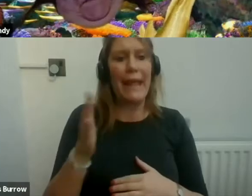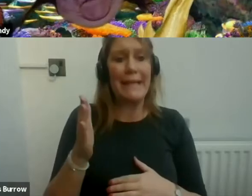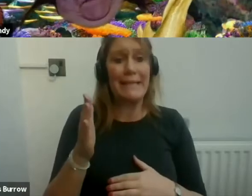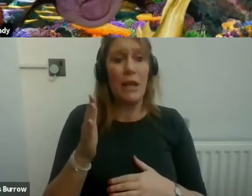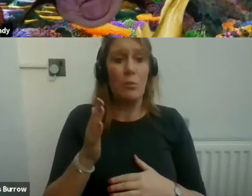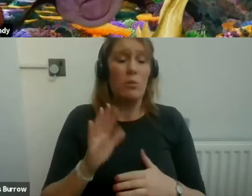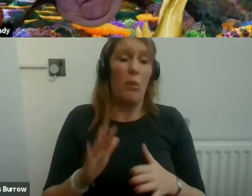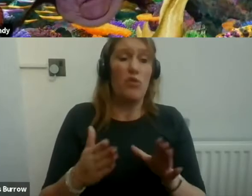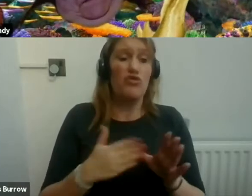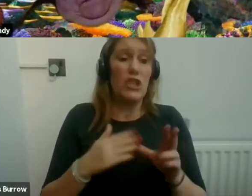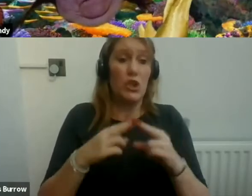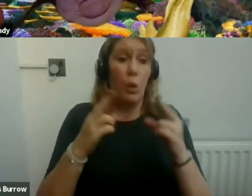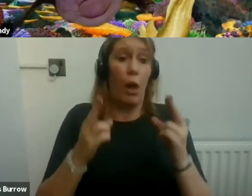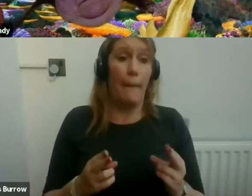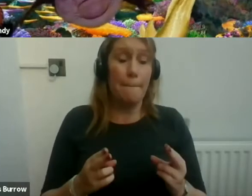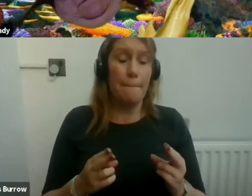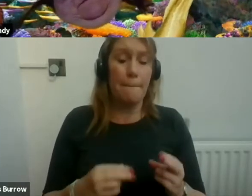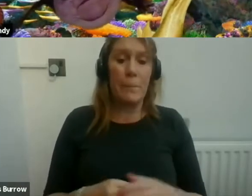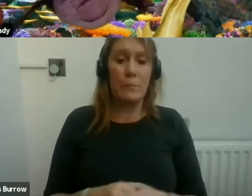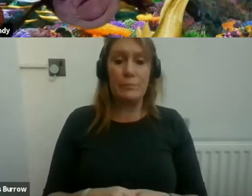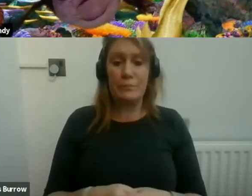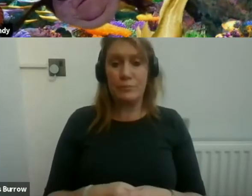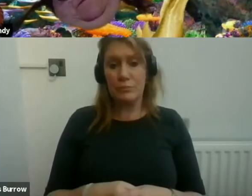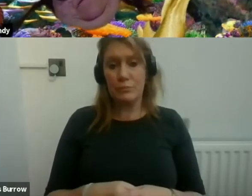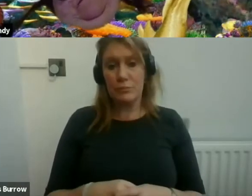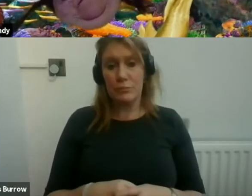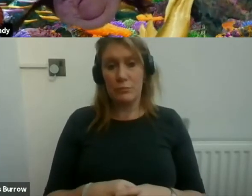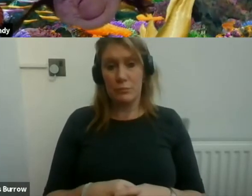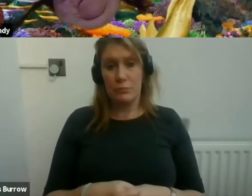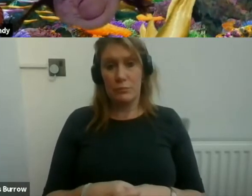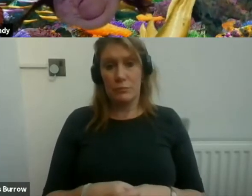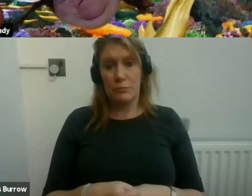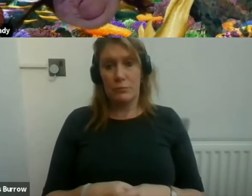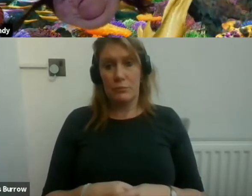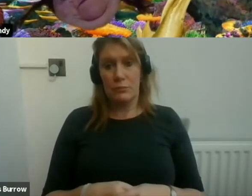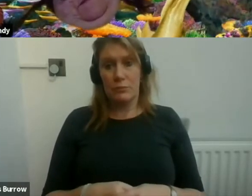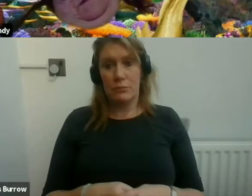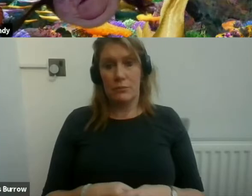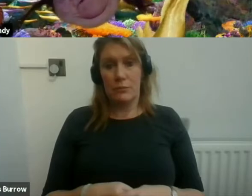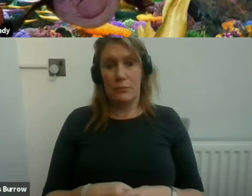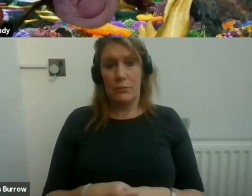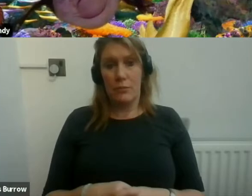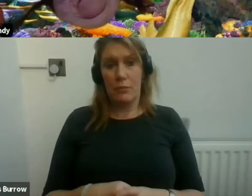And I wanted to be able to have a hand in